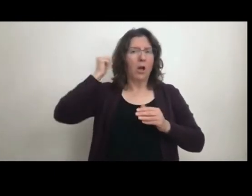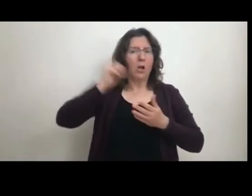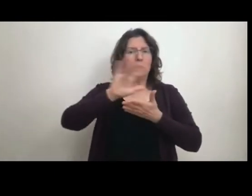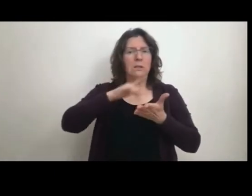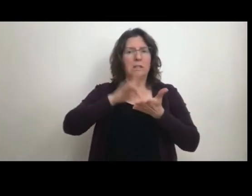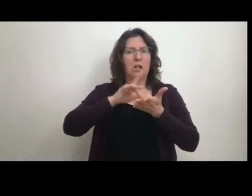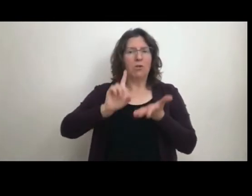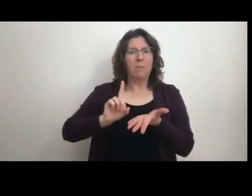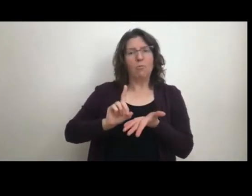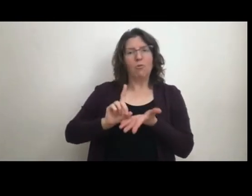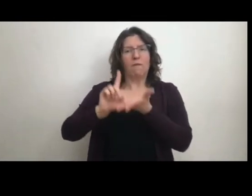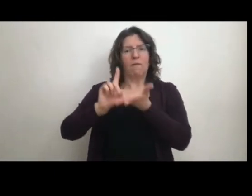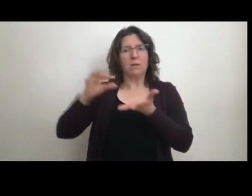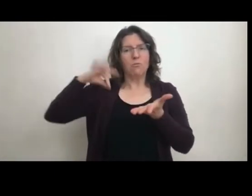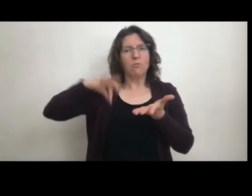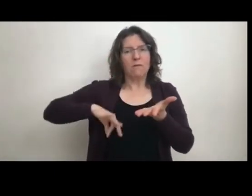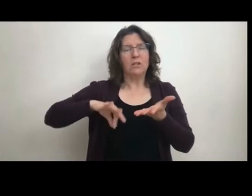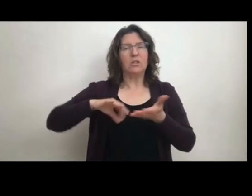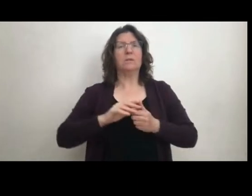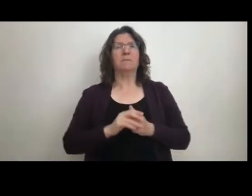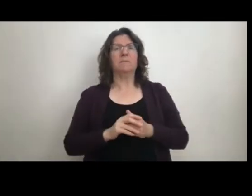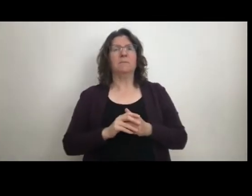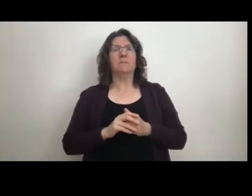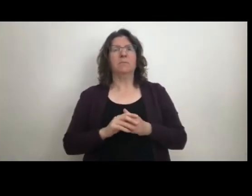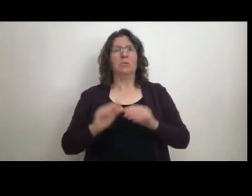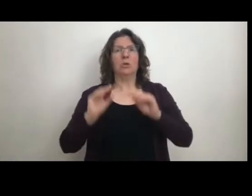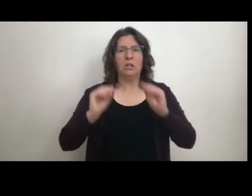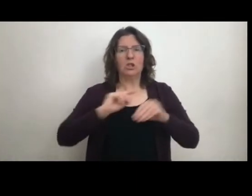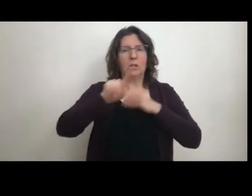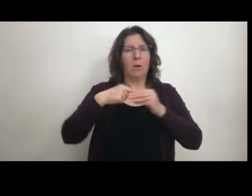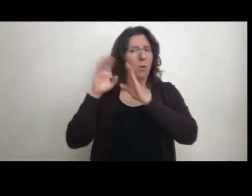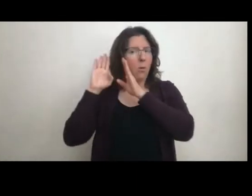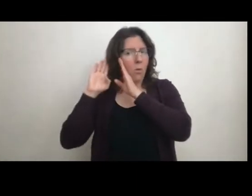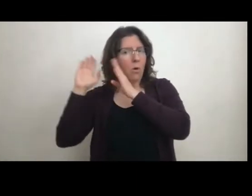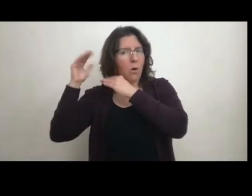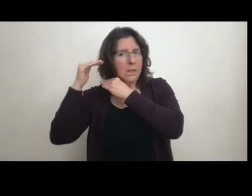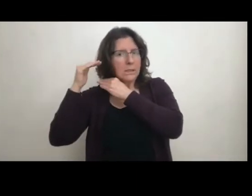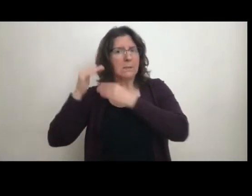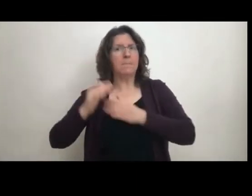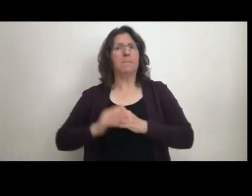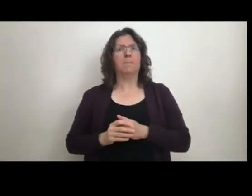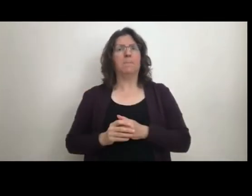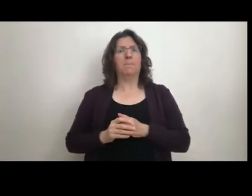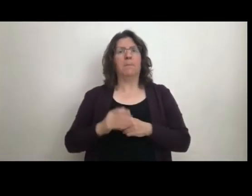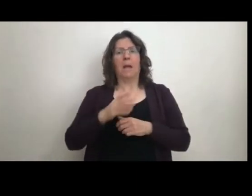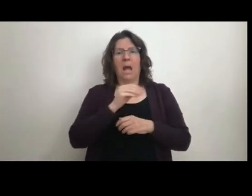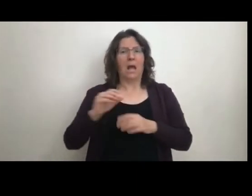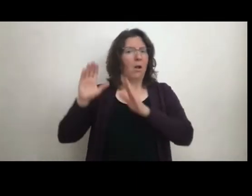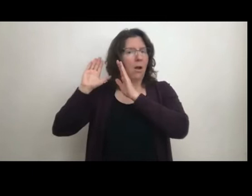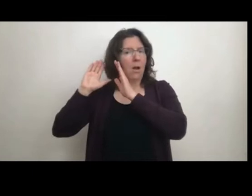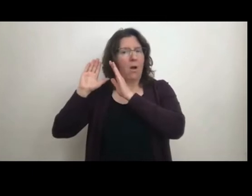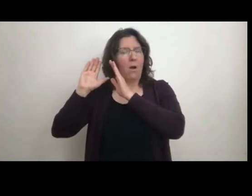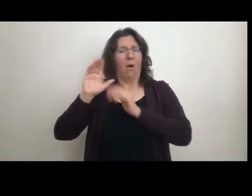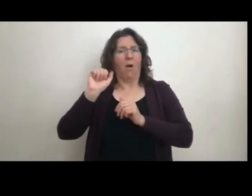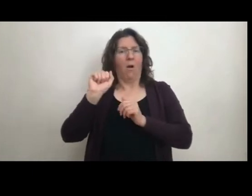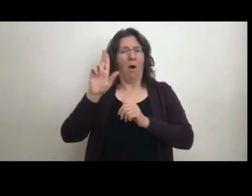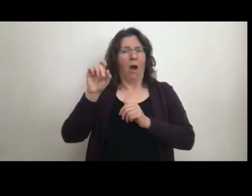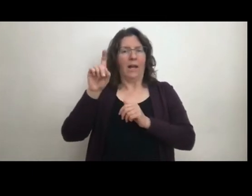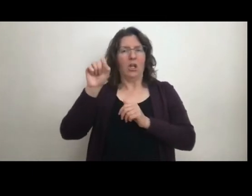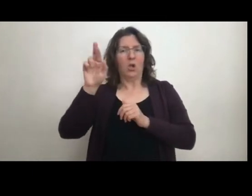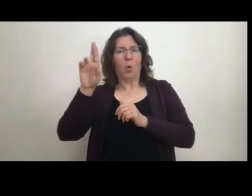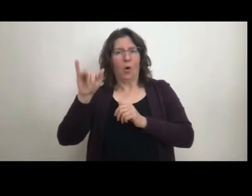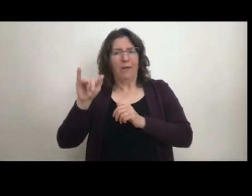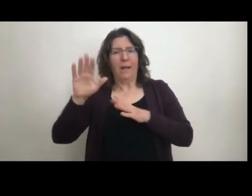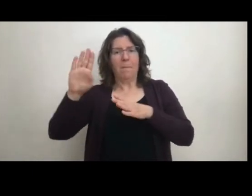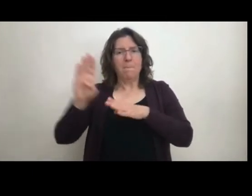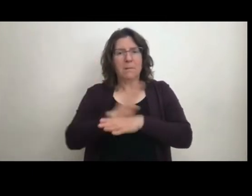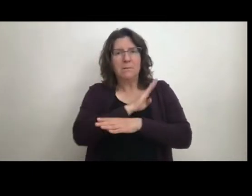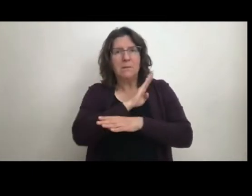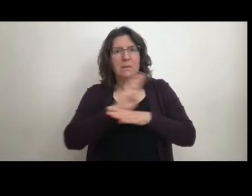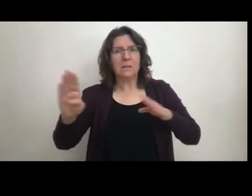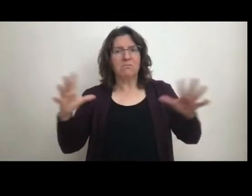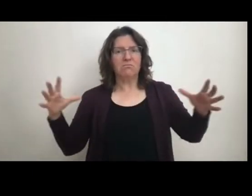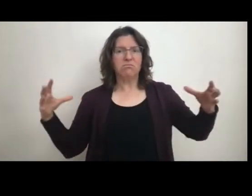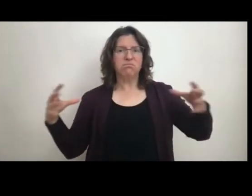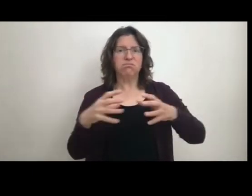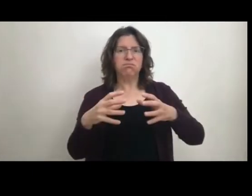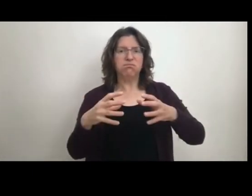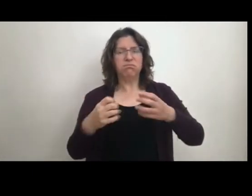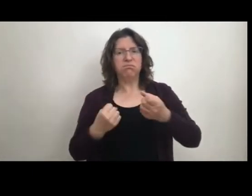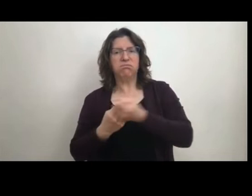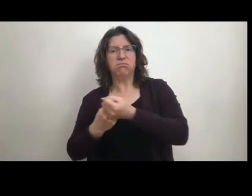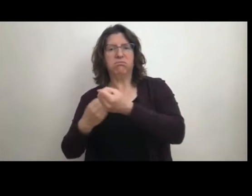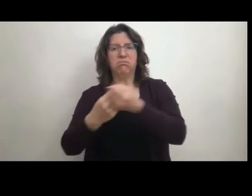audiocentric privilege, audism, and the auditory industrial complexes.